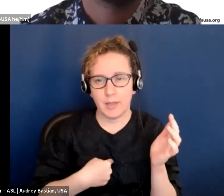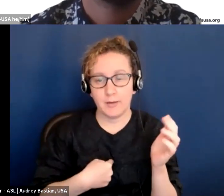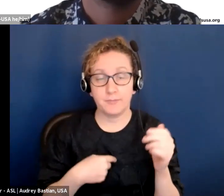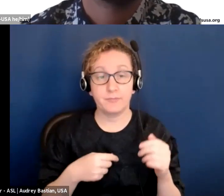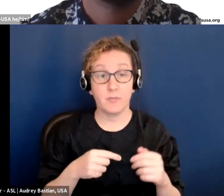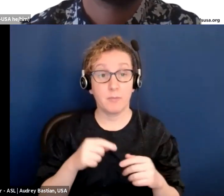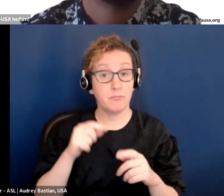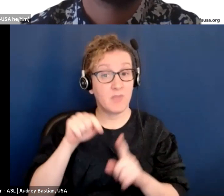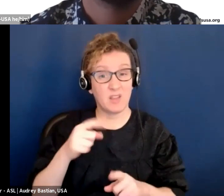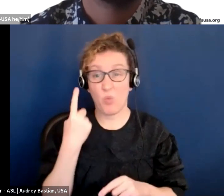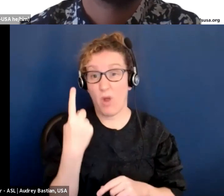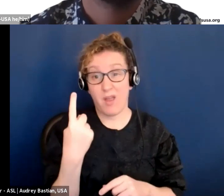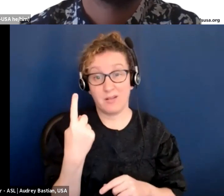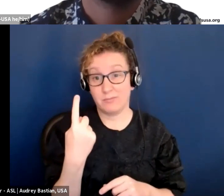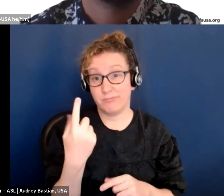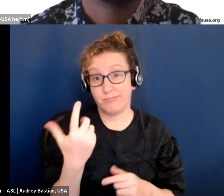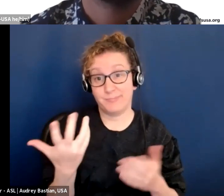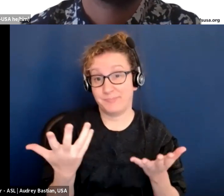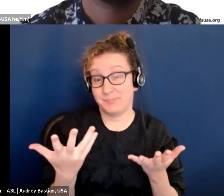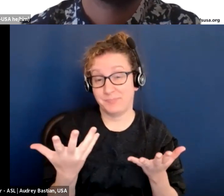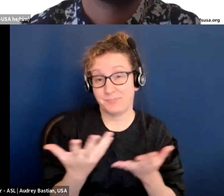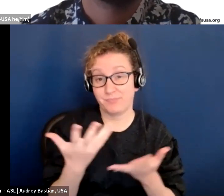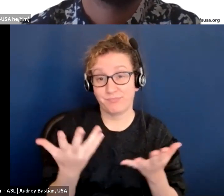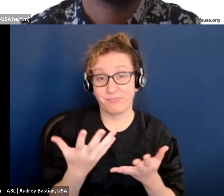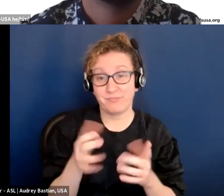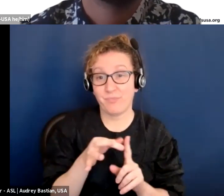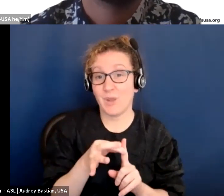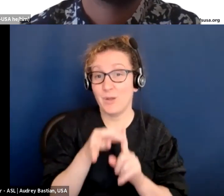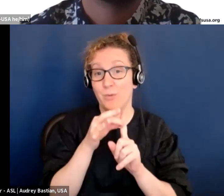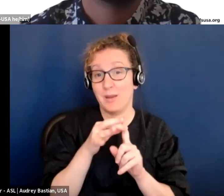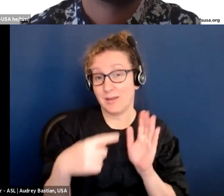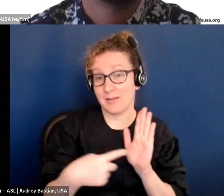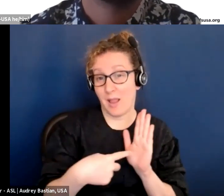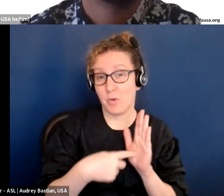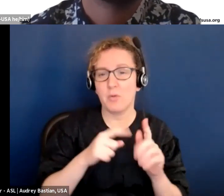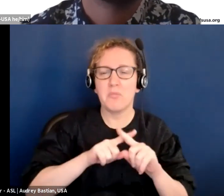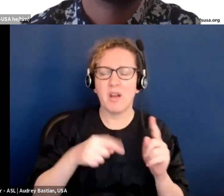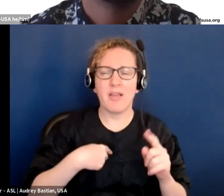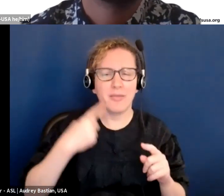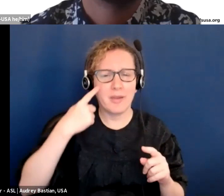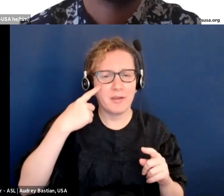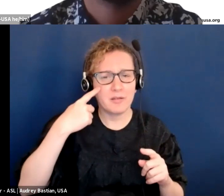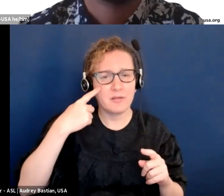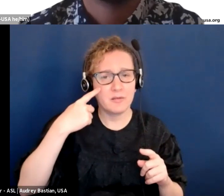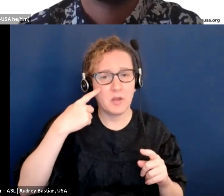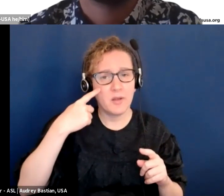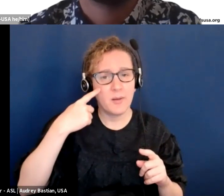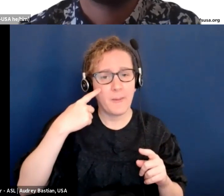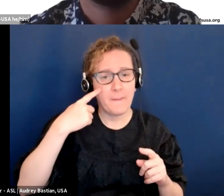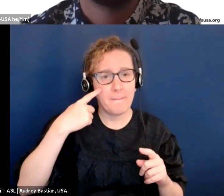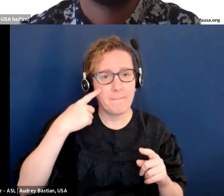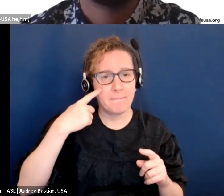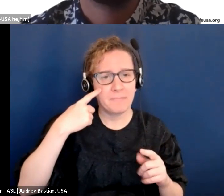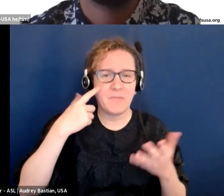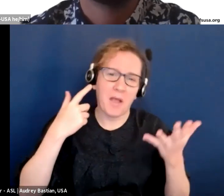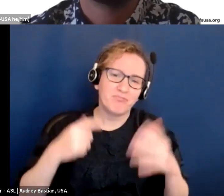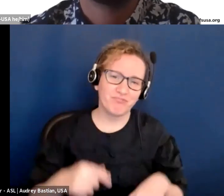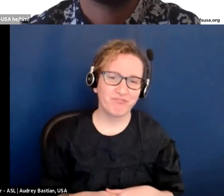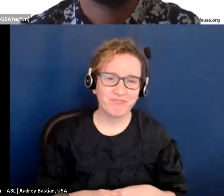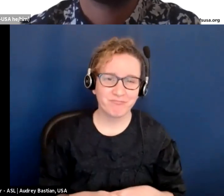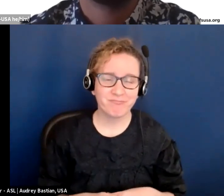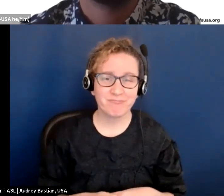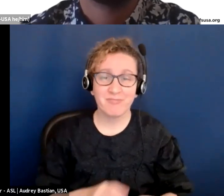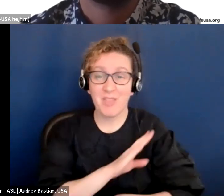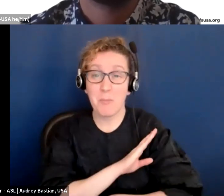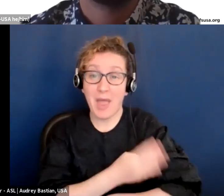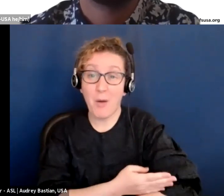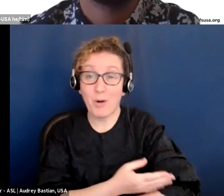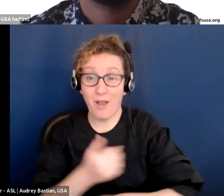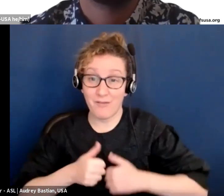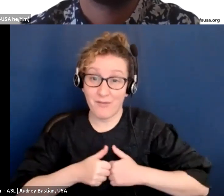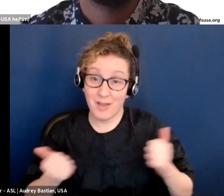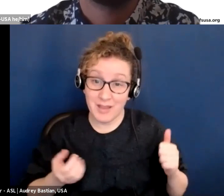is just one unique aspect, but I think the power of disclosing and connecting with your